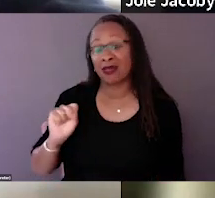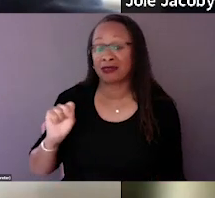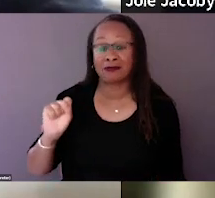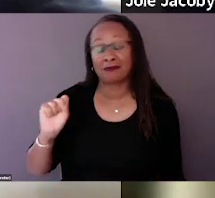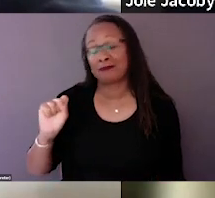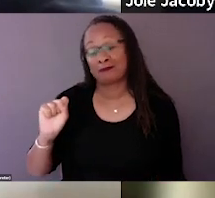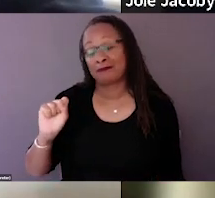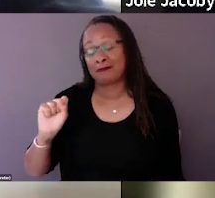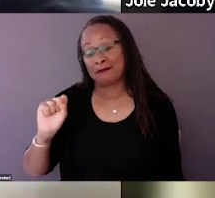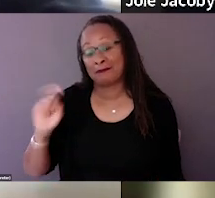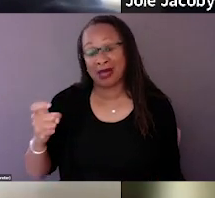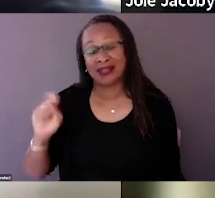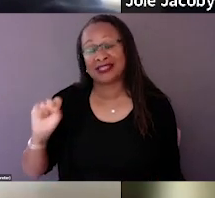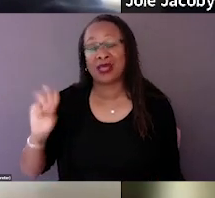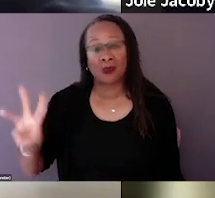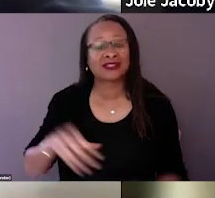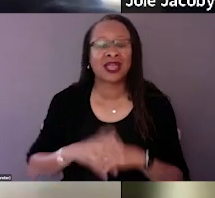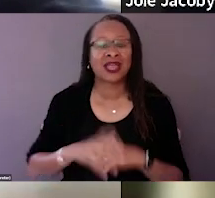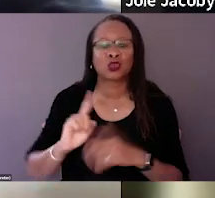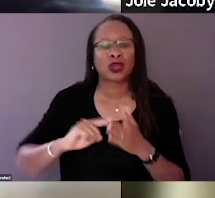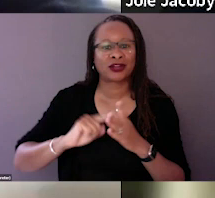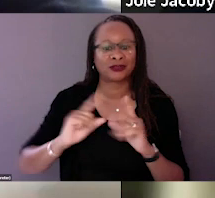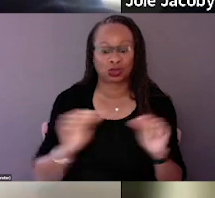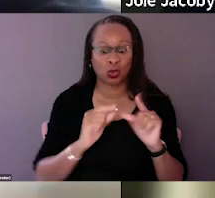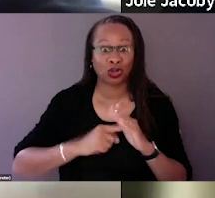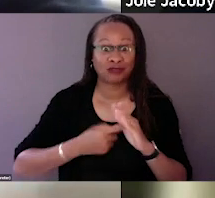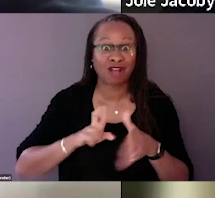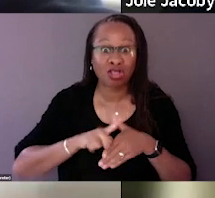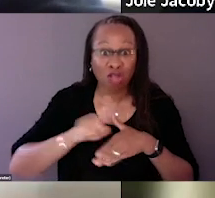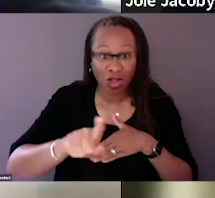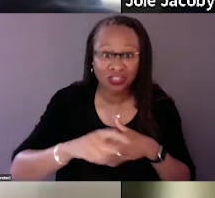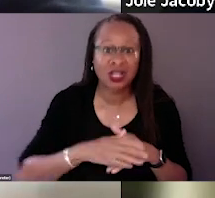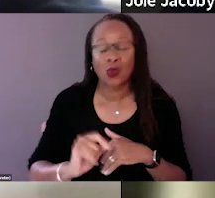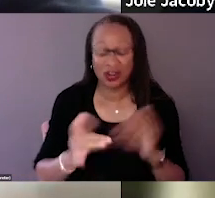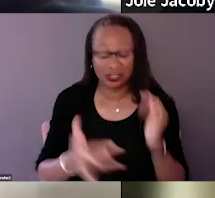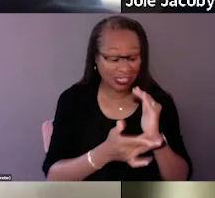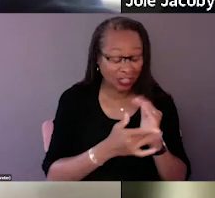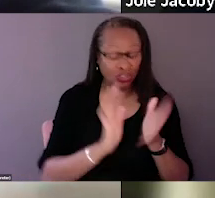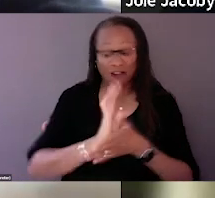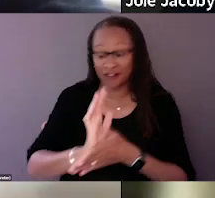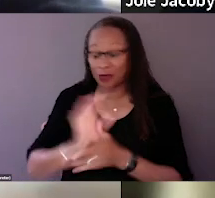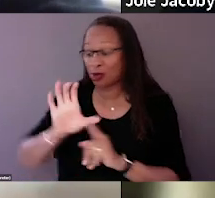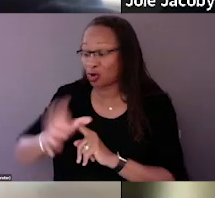So to be in that space, where technology and film and culture all coalesced,